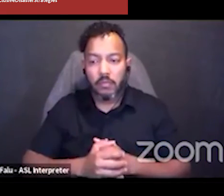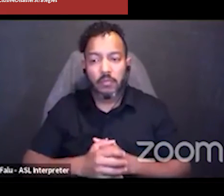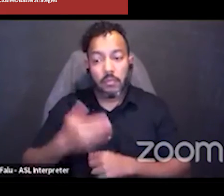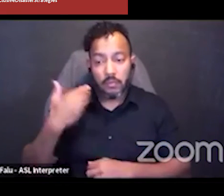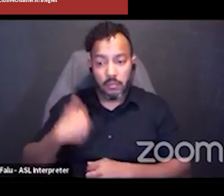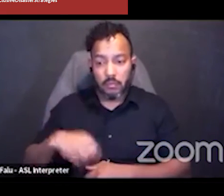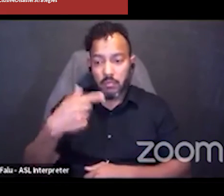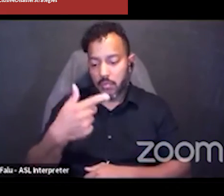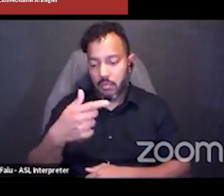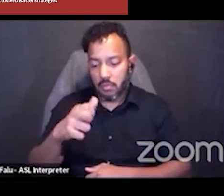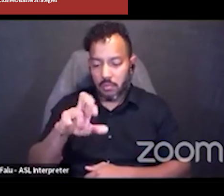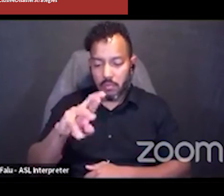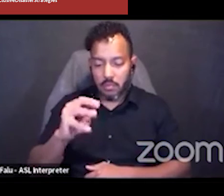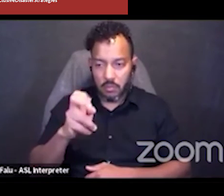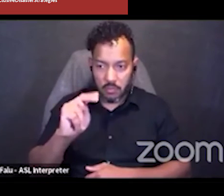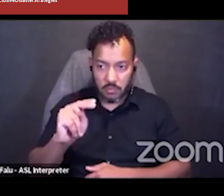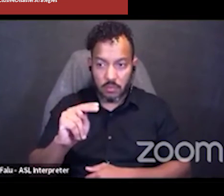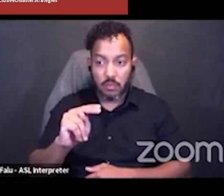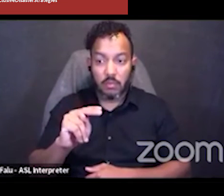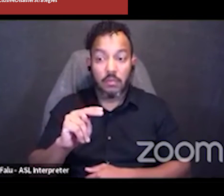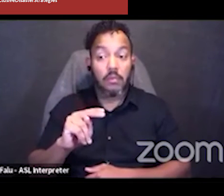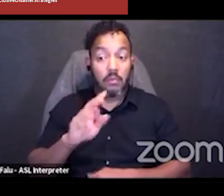Just confirming which city in Texas.